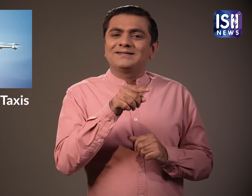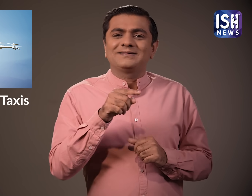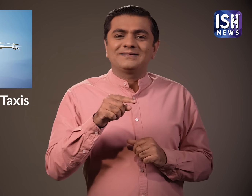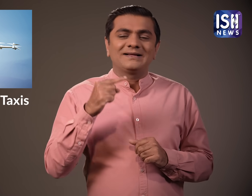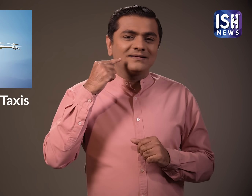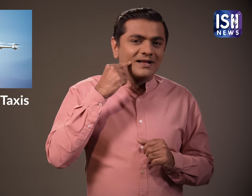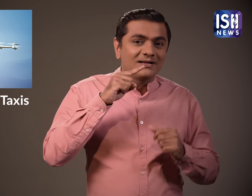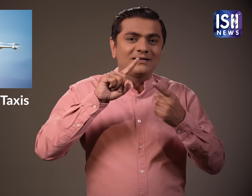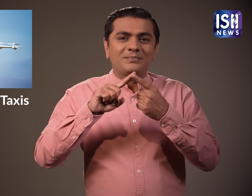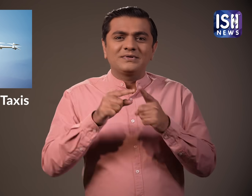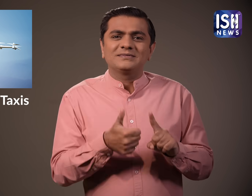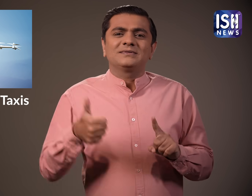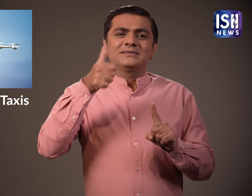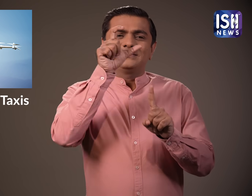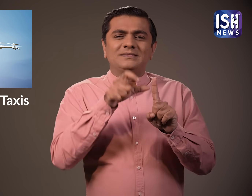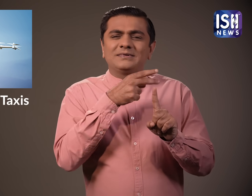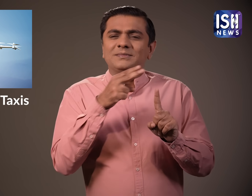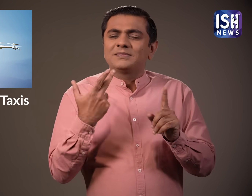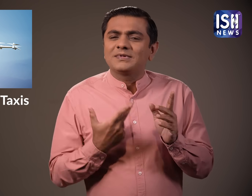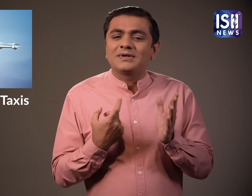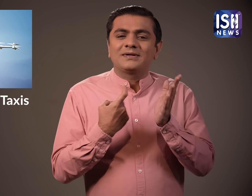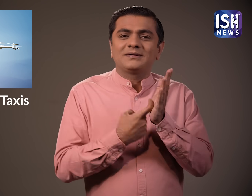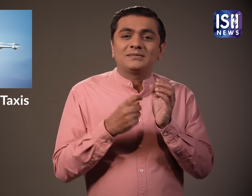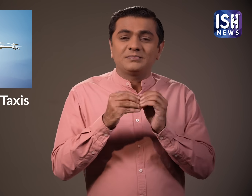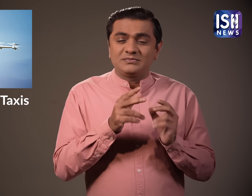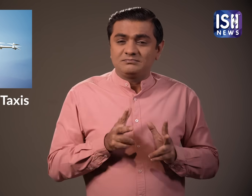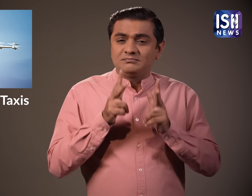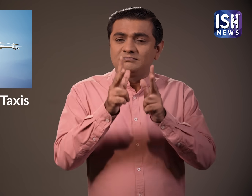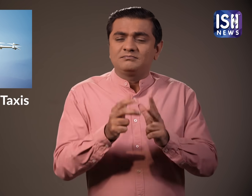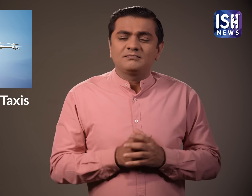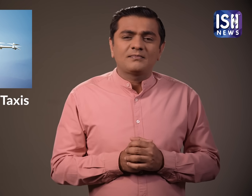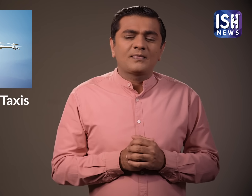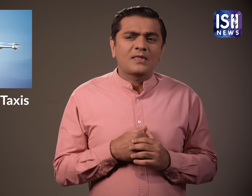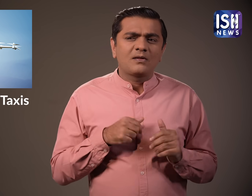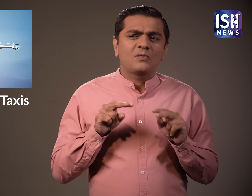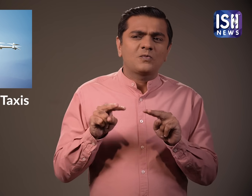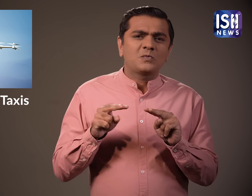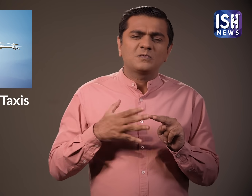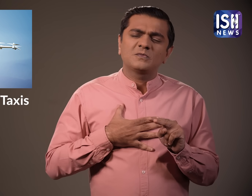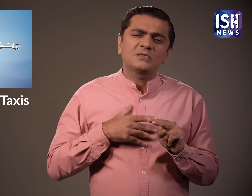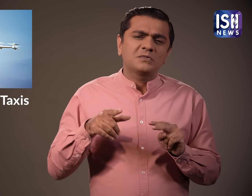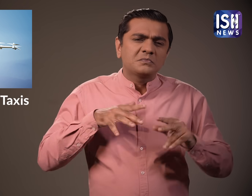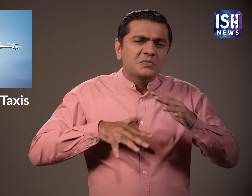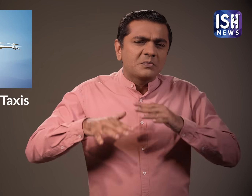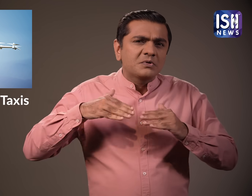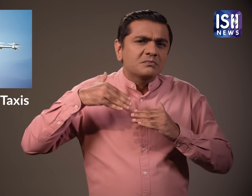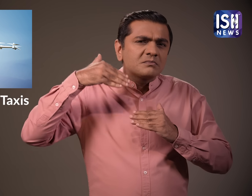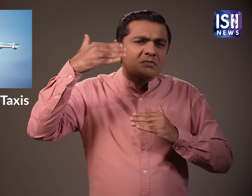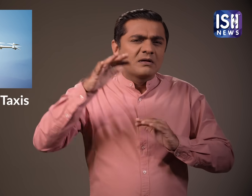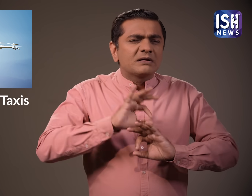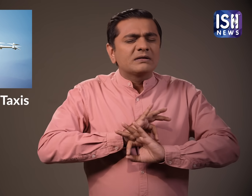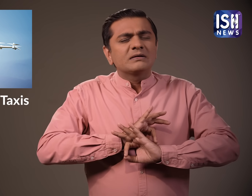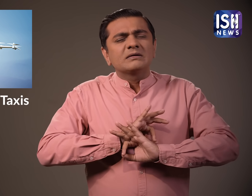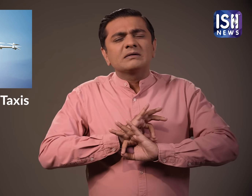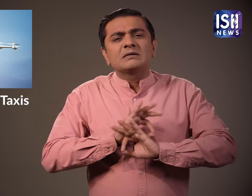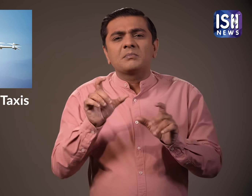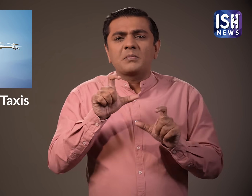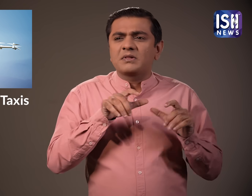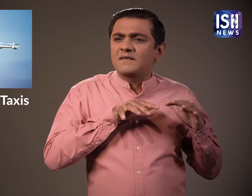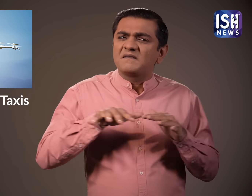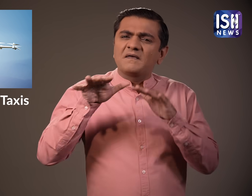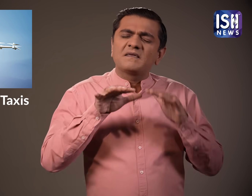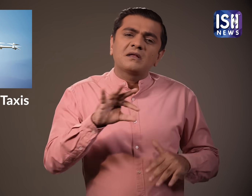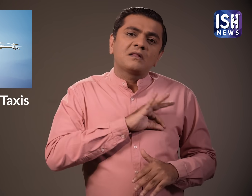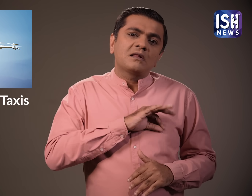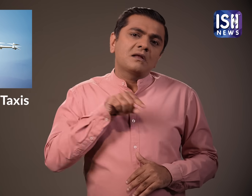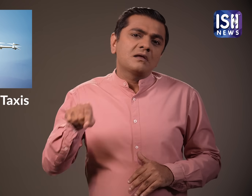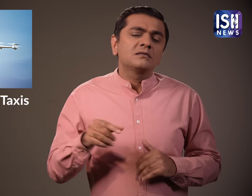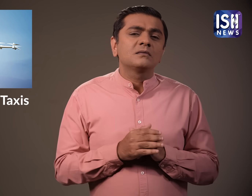InterGlobe Enterprises MD Rahul Bhatia said that we are sure that this will be very popular and liked by all.